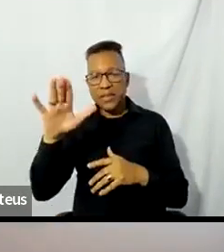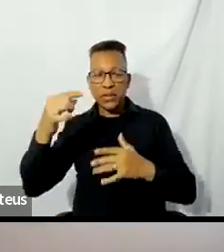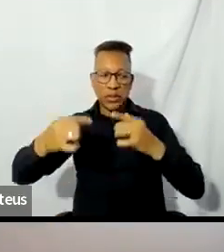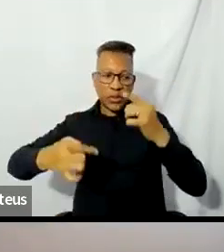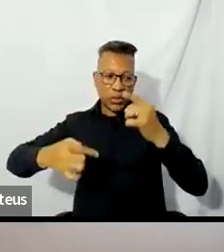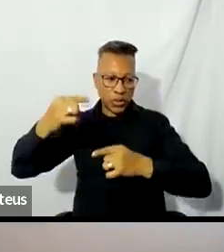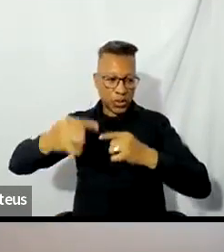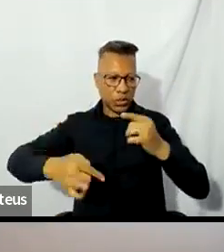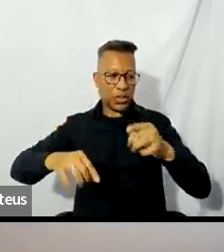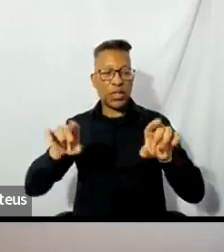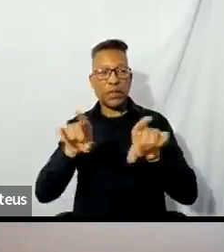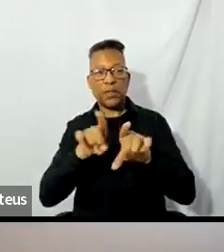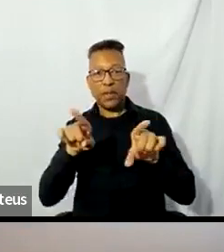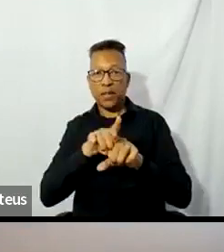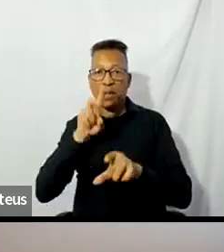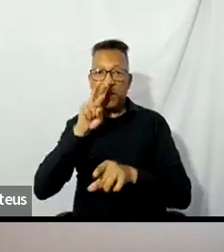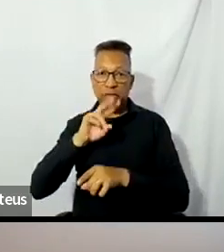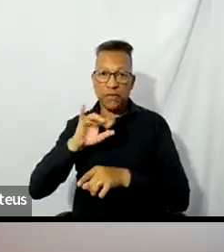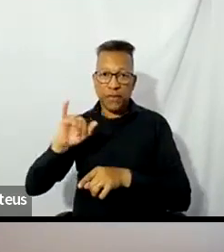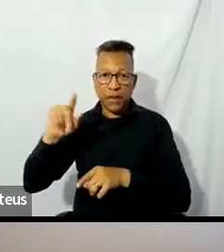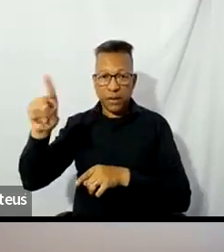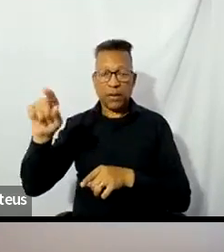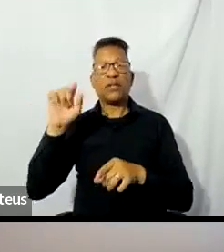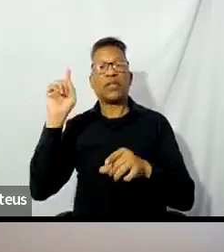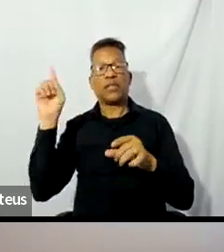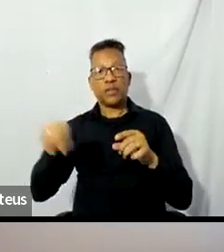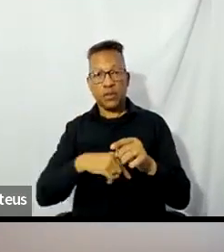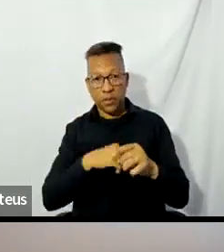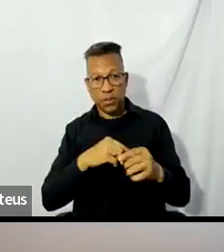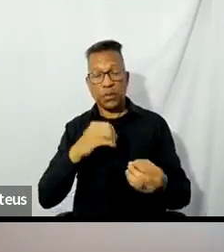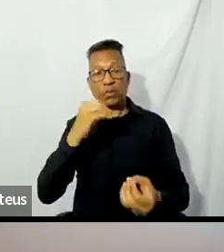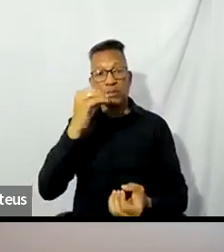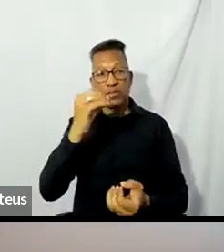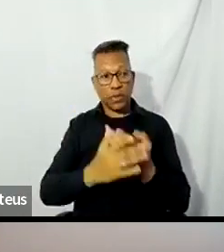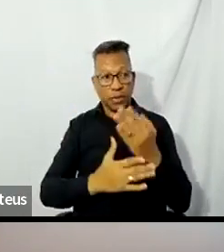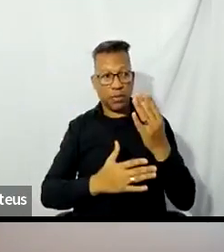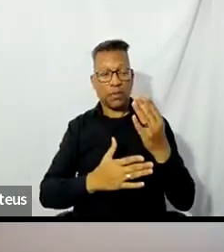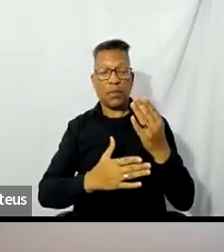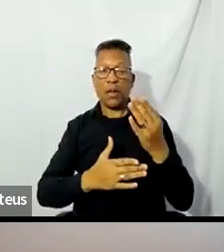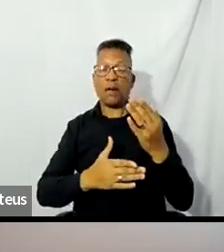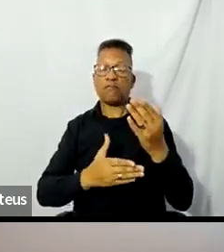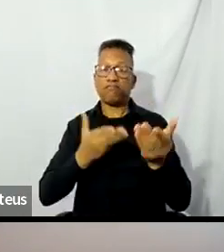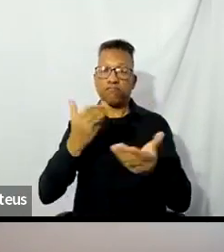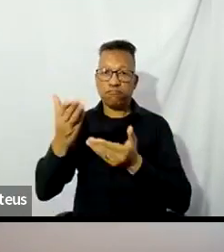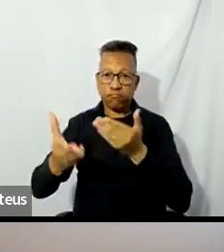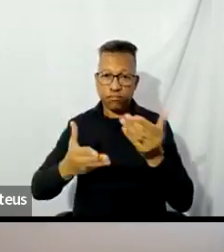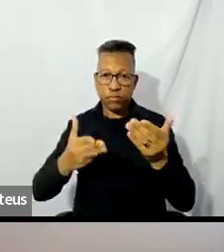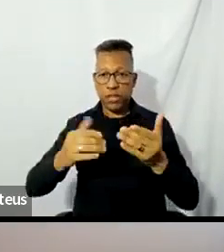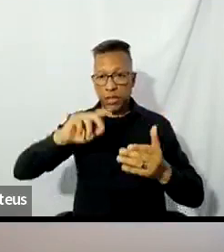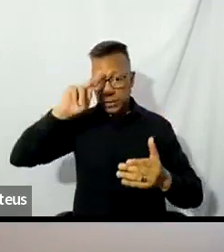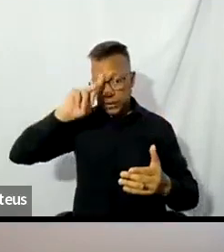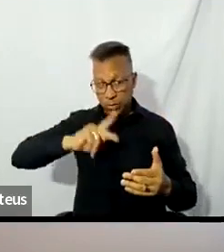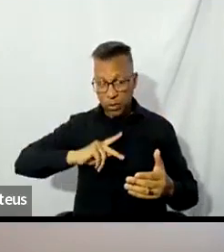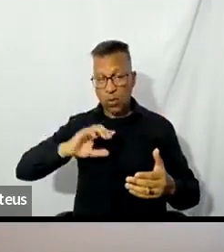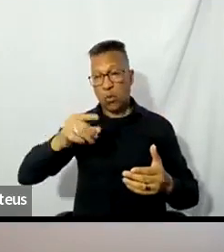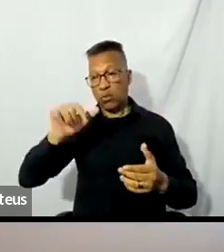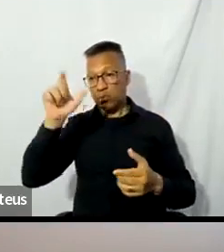little bit of tie man I should be a holder. She's fees, Engineer maisa aser, Engineer Mazar switched is son yaboo vigours he's so son yaboo vigours he's so British was achieved, which he cleansed our contour by the